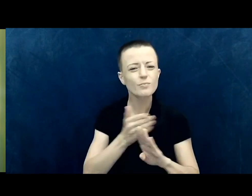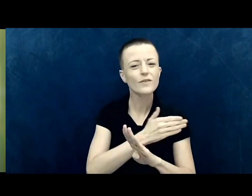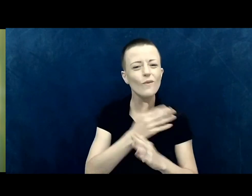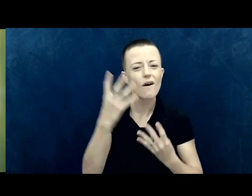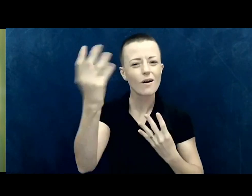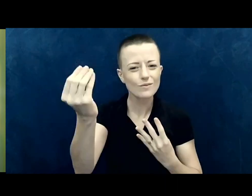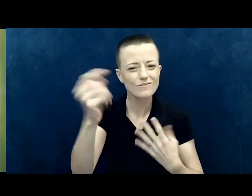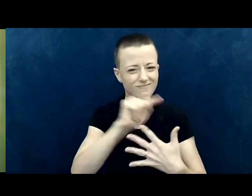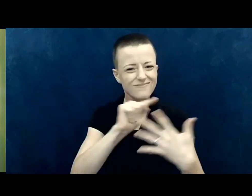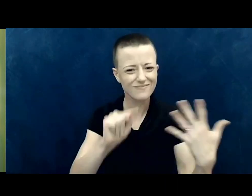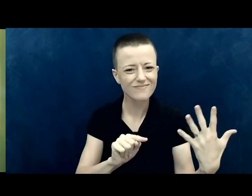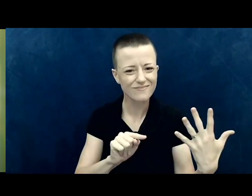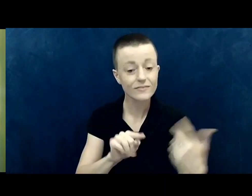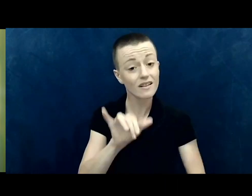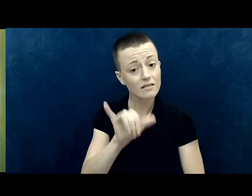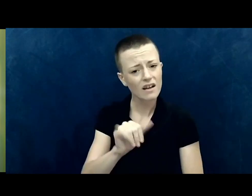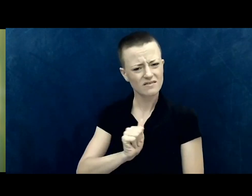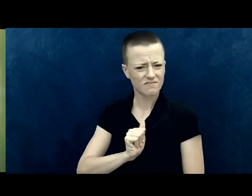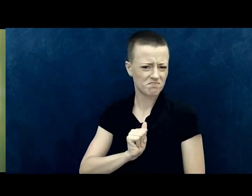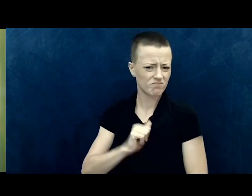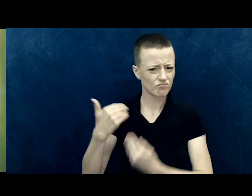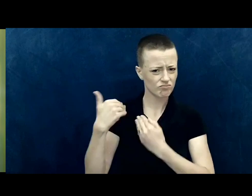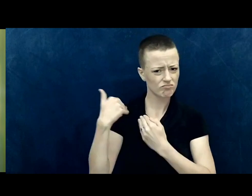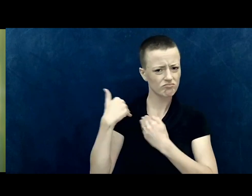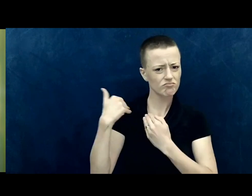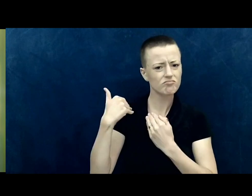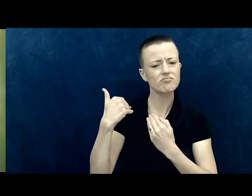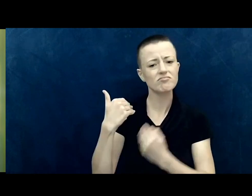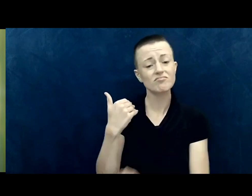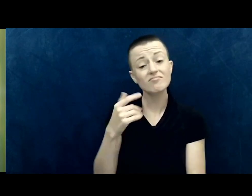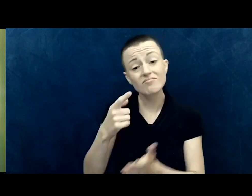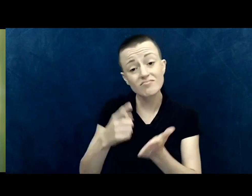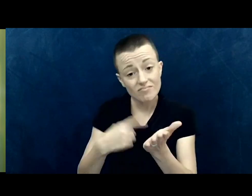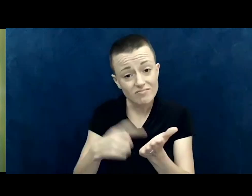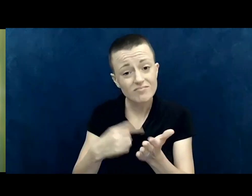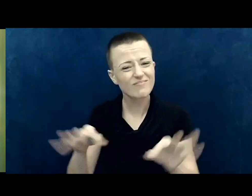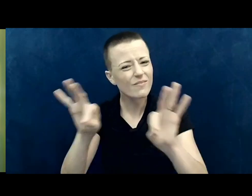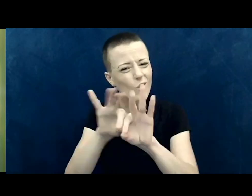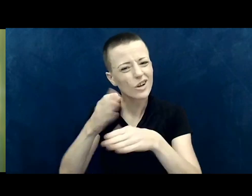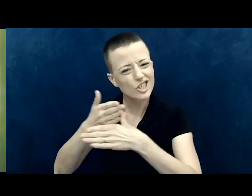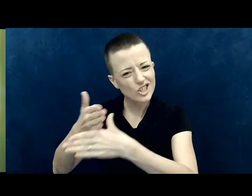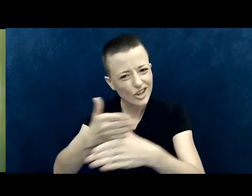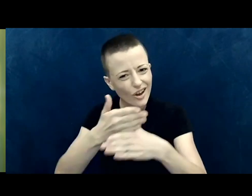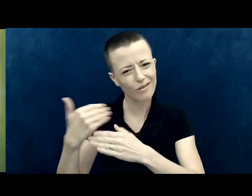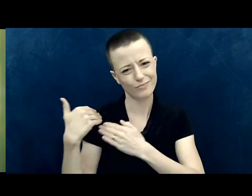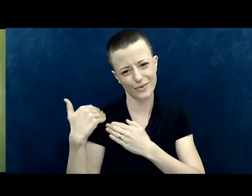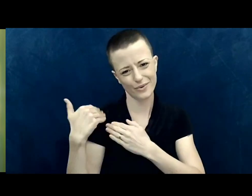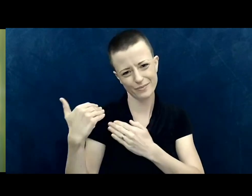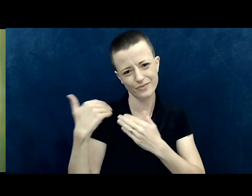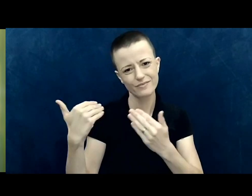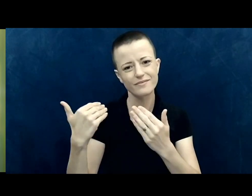such as fast testing and contact tracing, ventilation, quarantining and isolating when necessary,